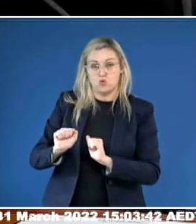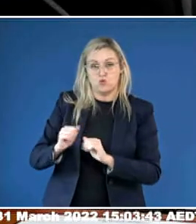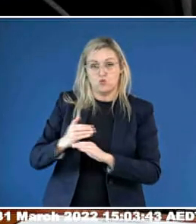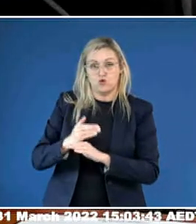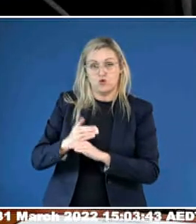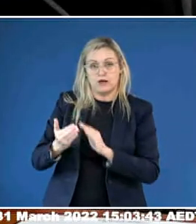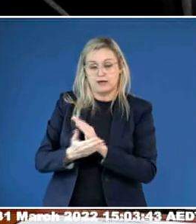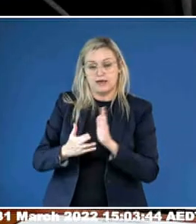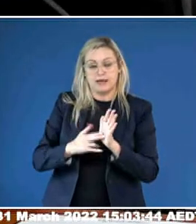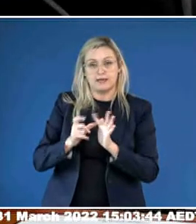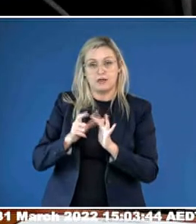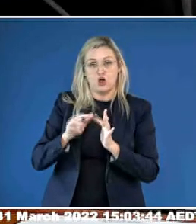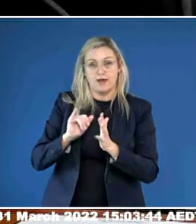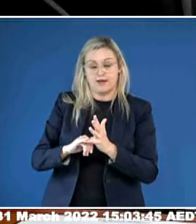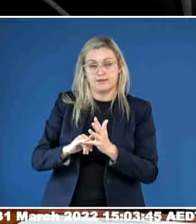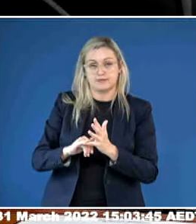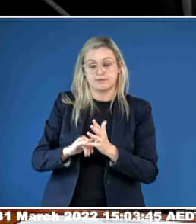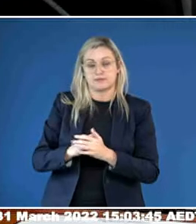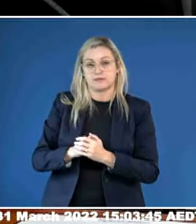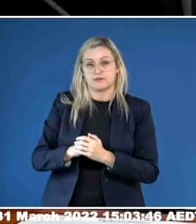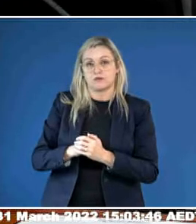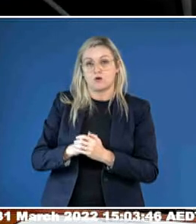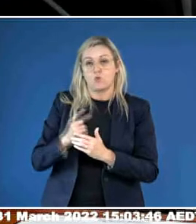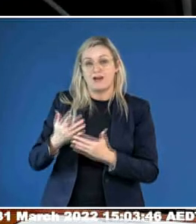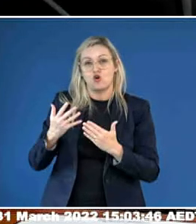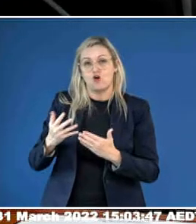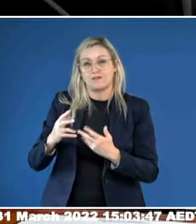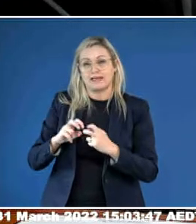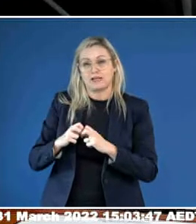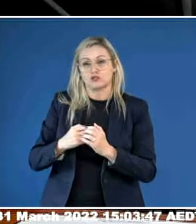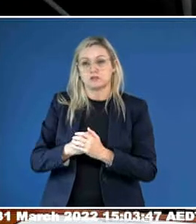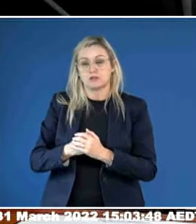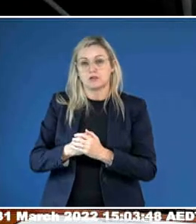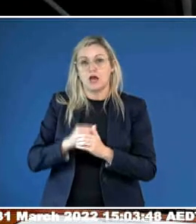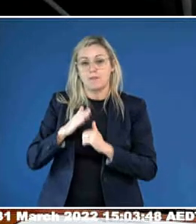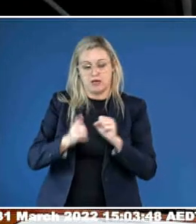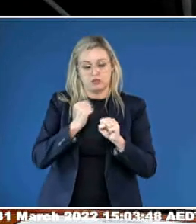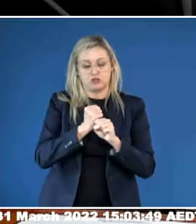girls who you engage with is an effective gender strategy within the NDIS.